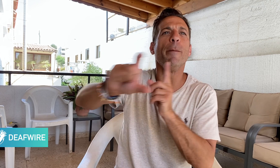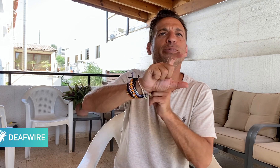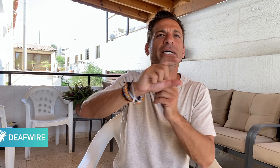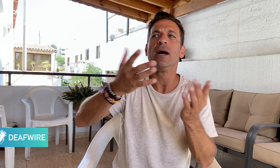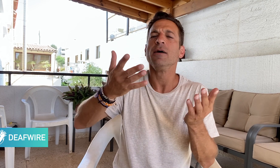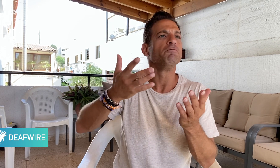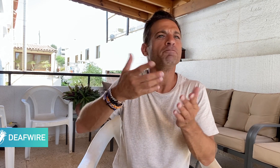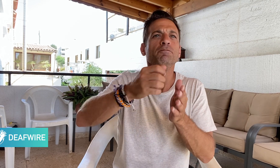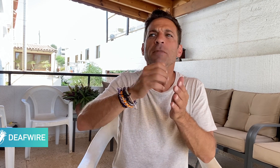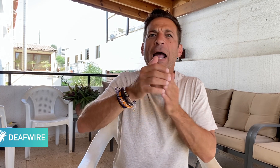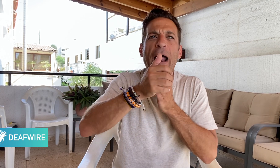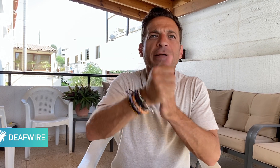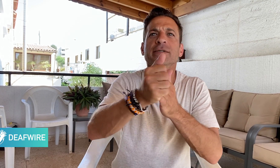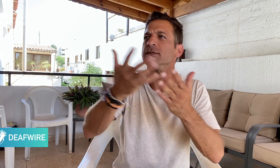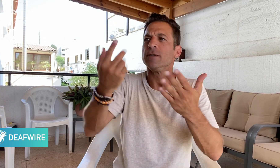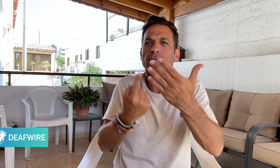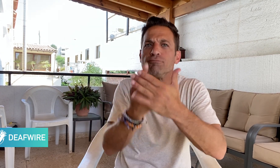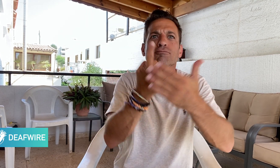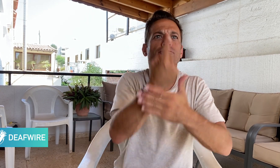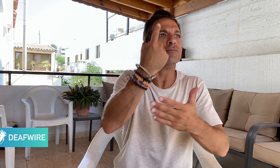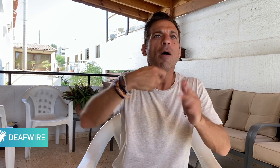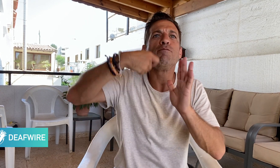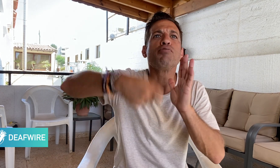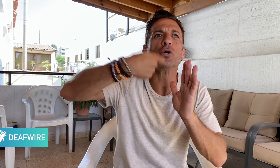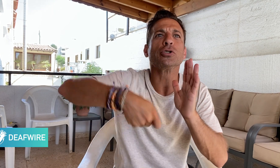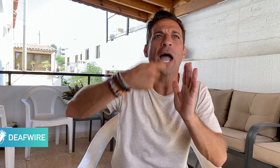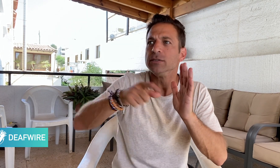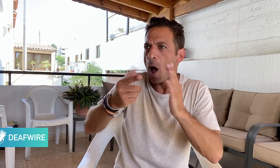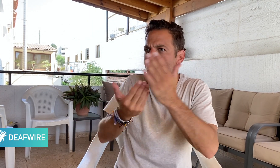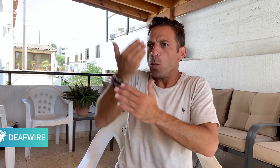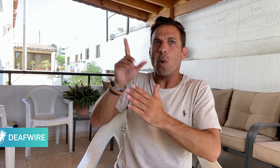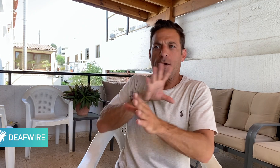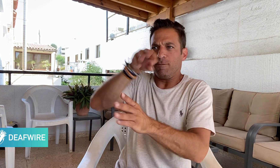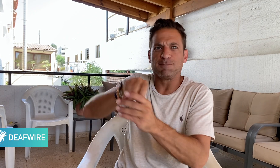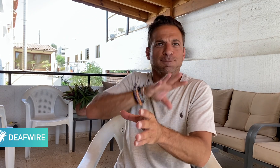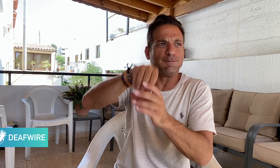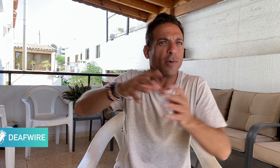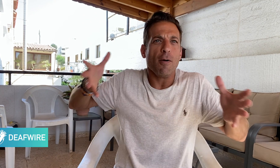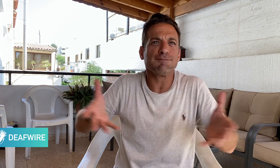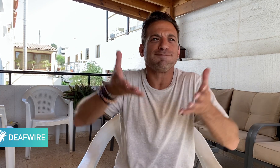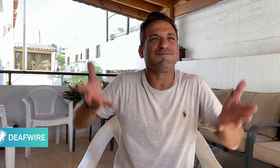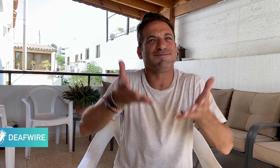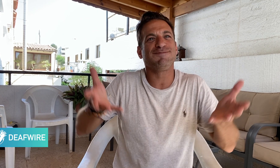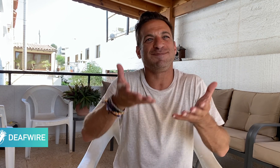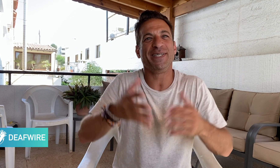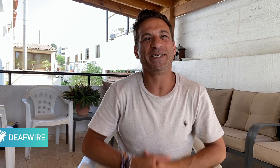works as leader of Deaf community projects in Mexico City.